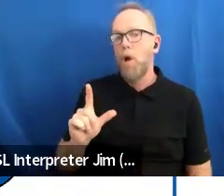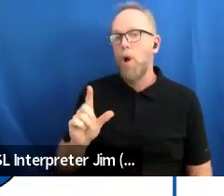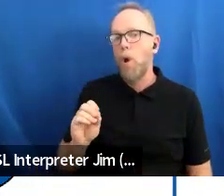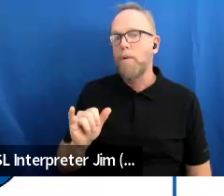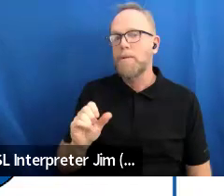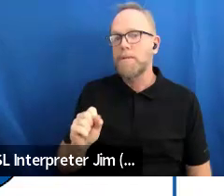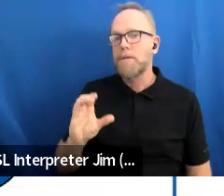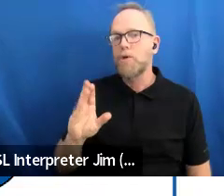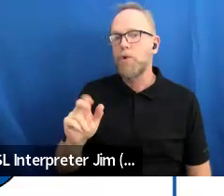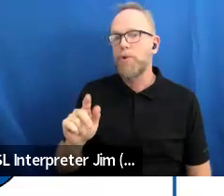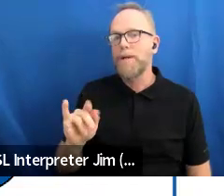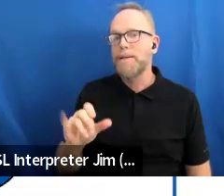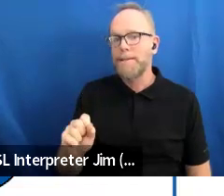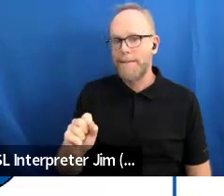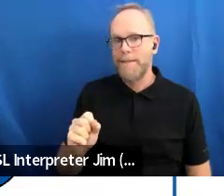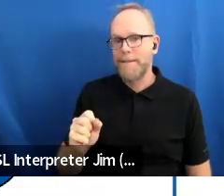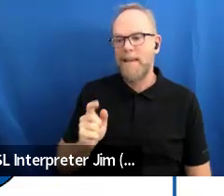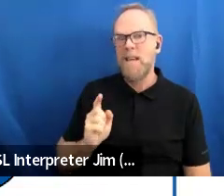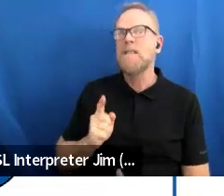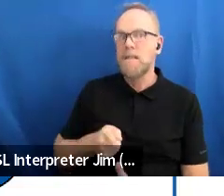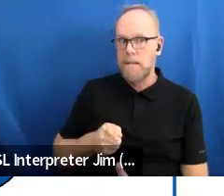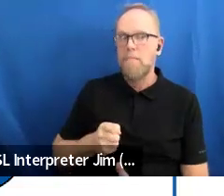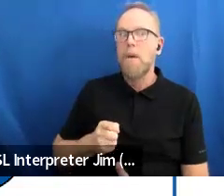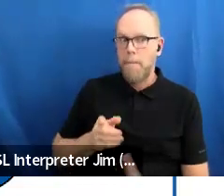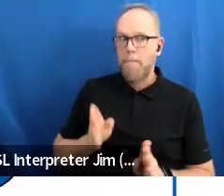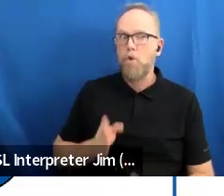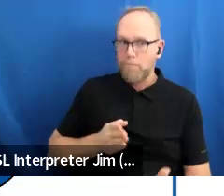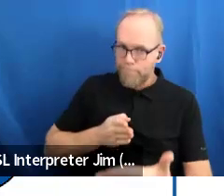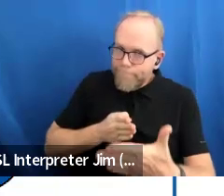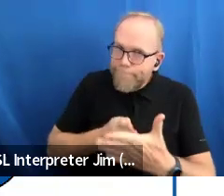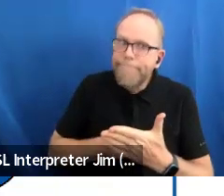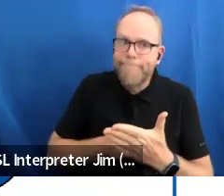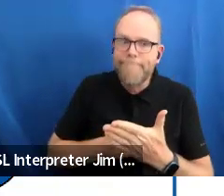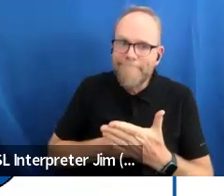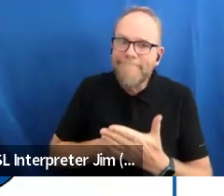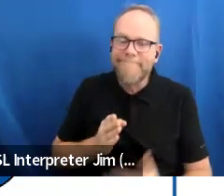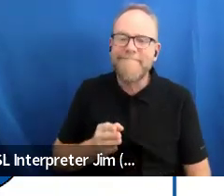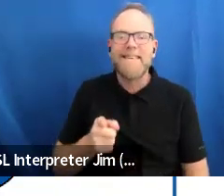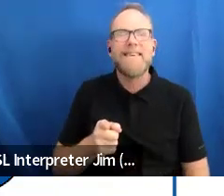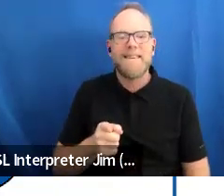one of the main plaintiffs, was somebody with a disability that you could not see.